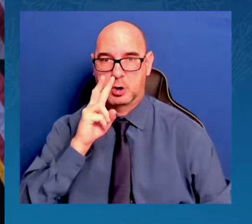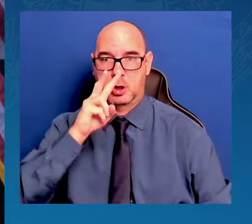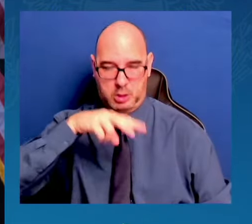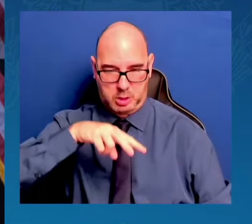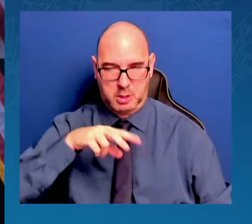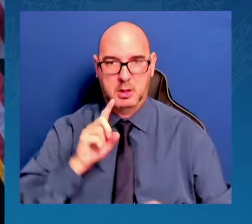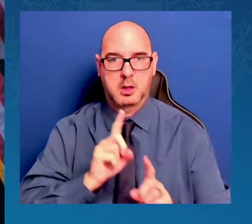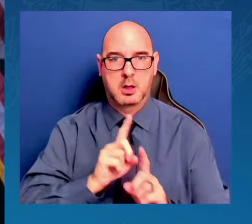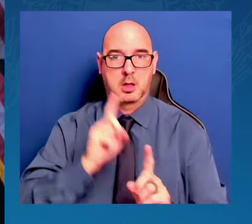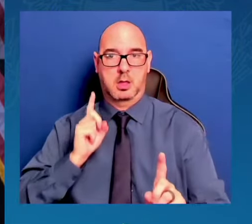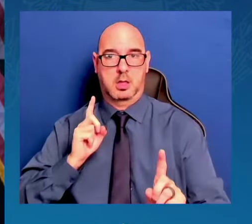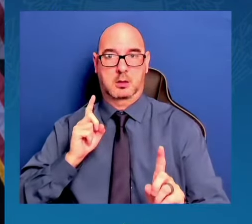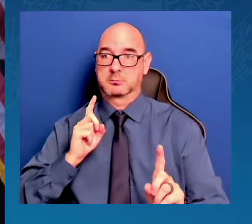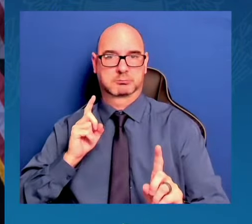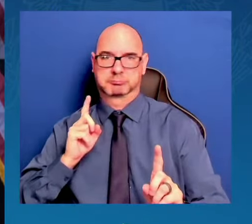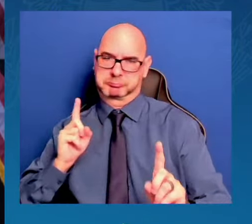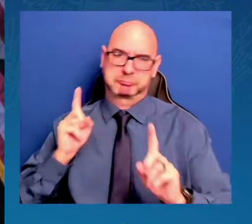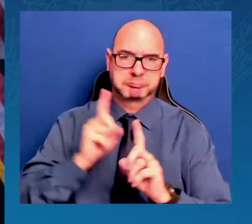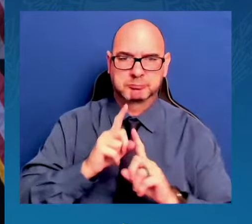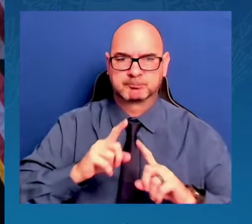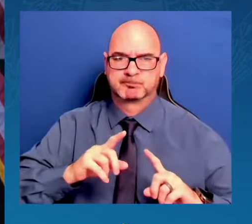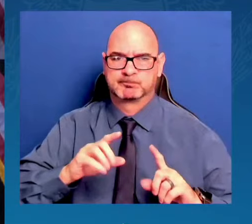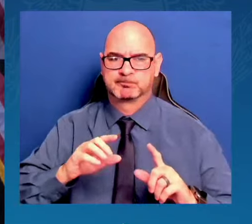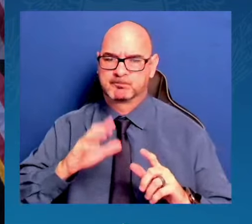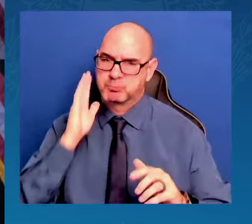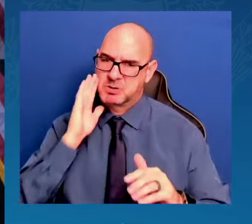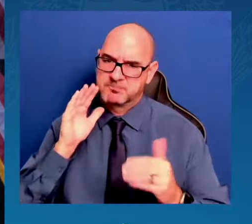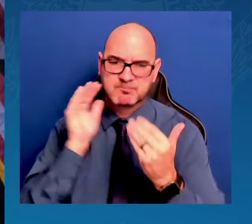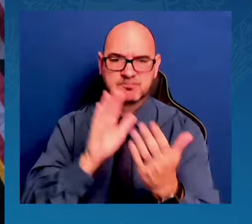And we know -- we know this fight will not be won